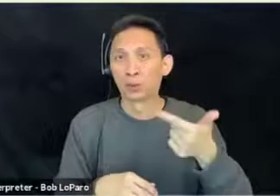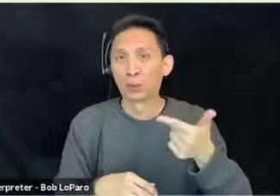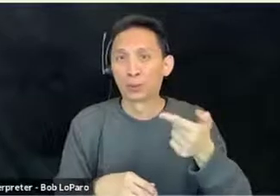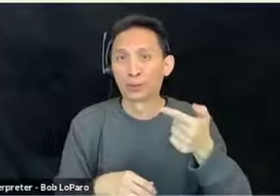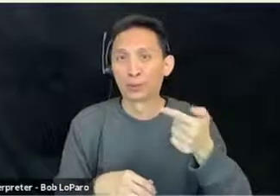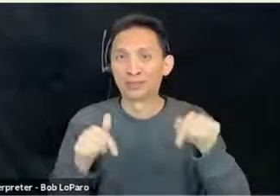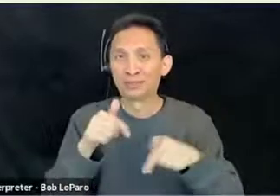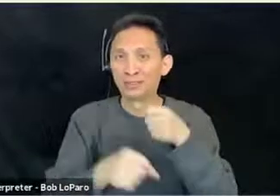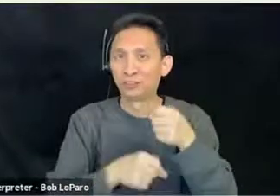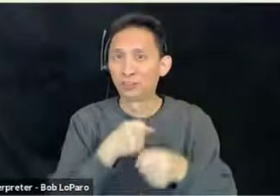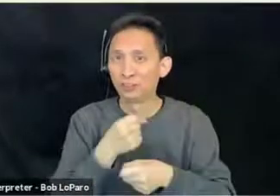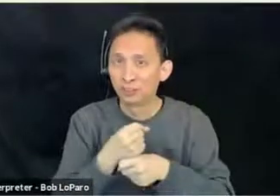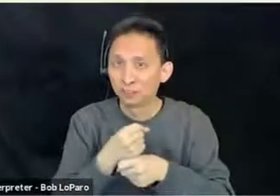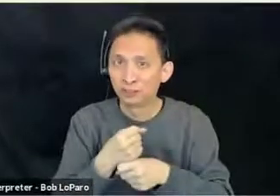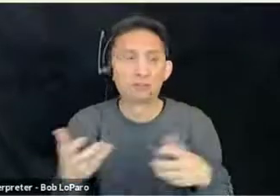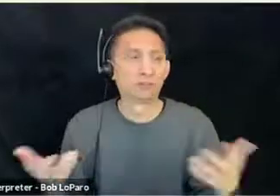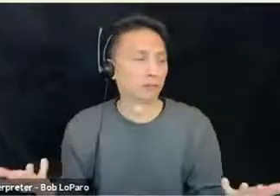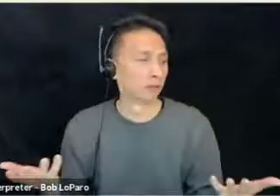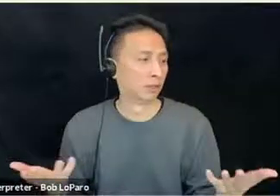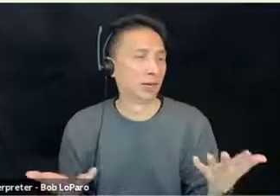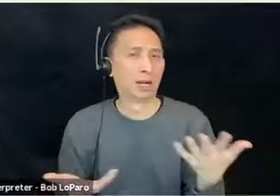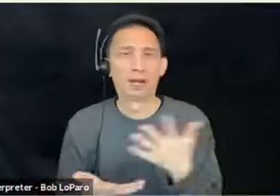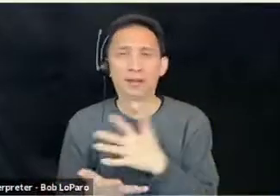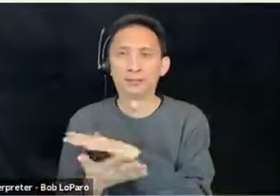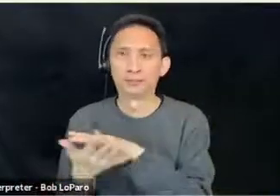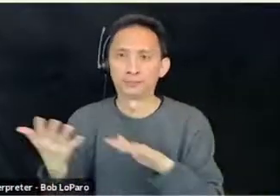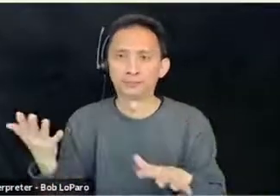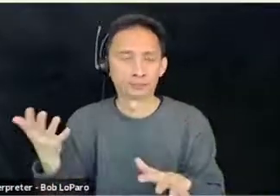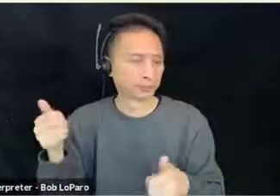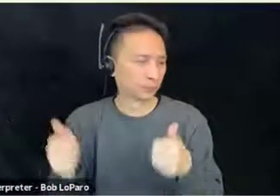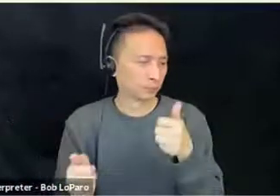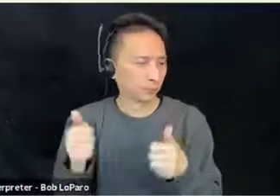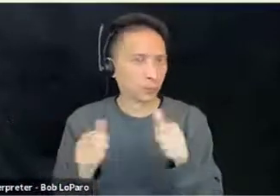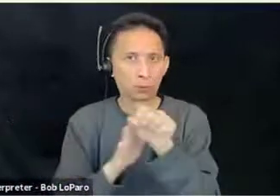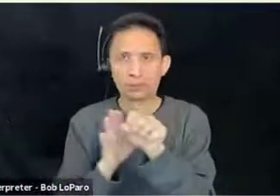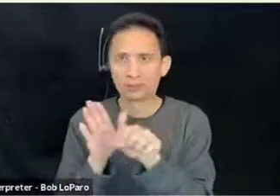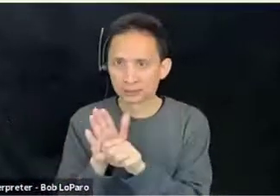which states are mobilizing efforts to have this happen.